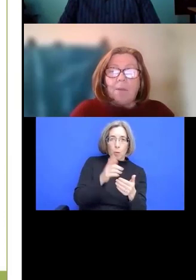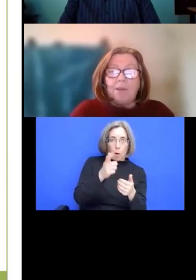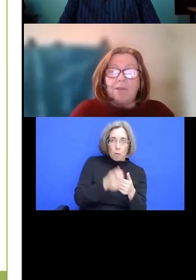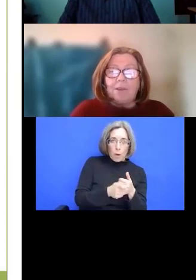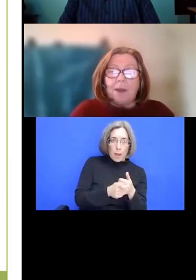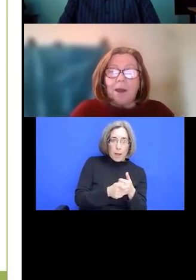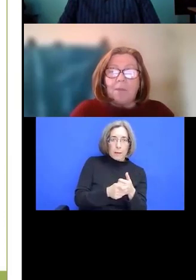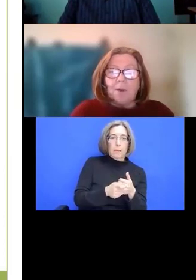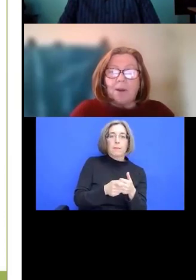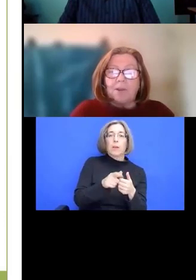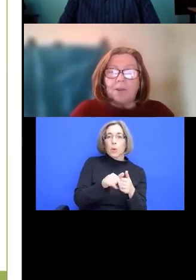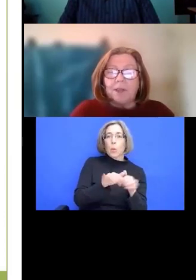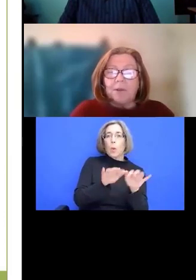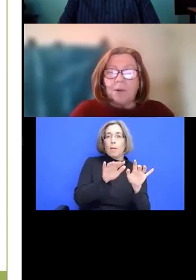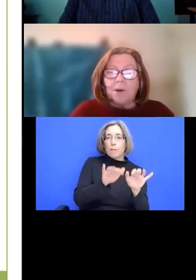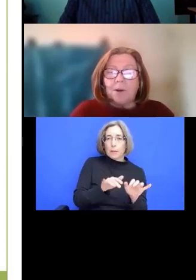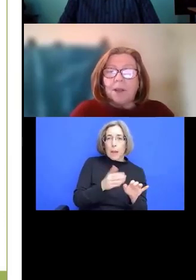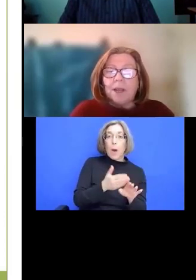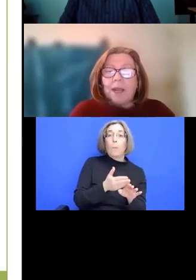and you filled them out prior to the award.